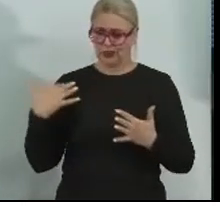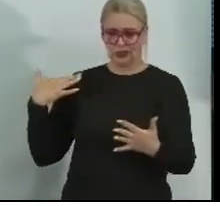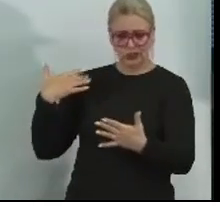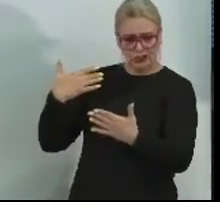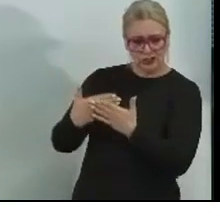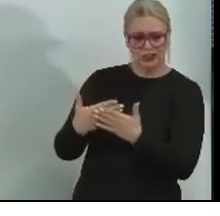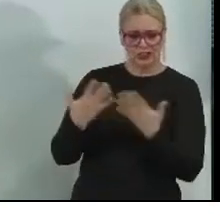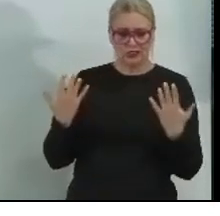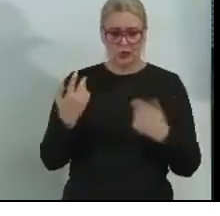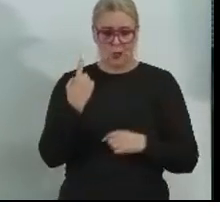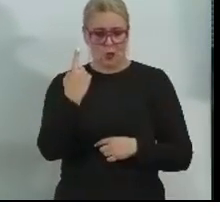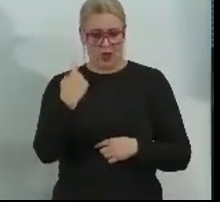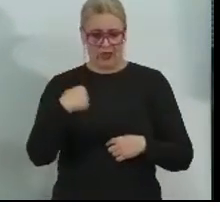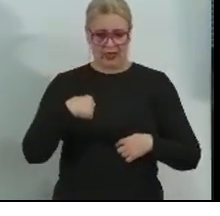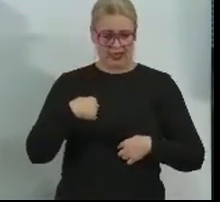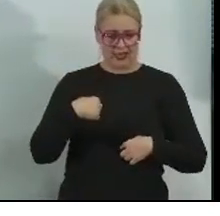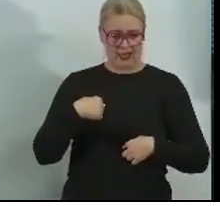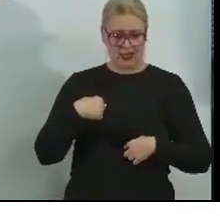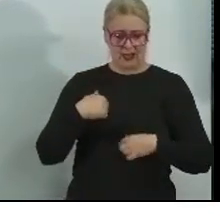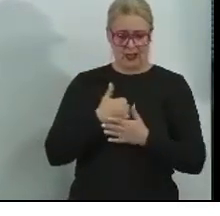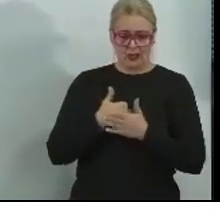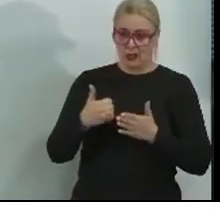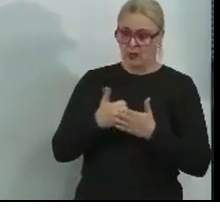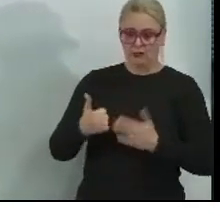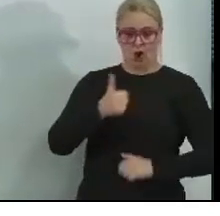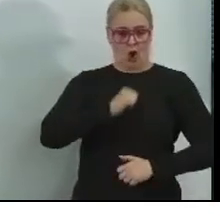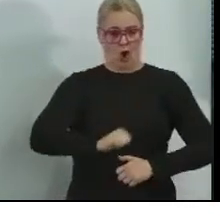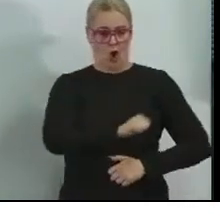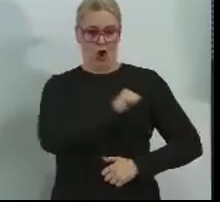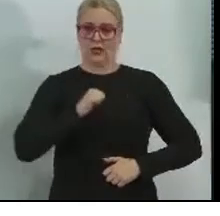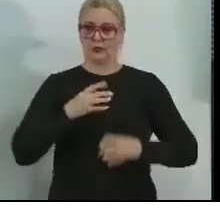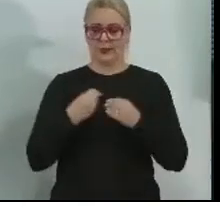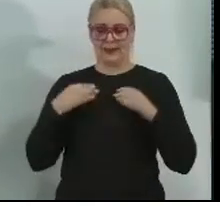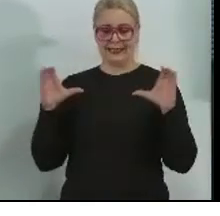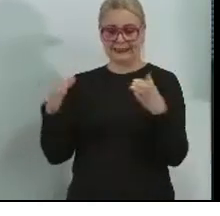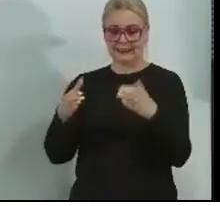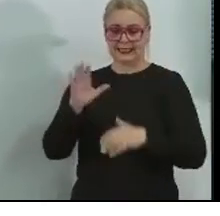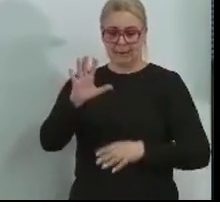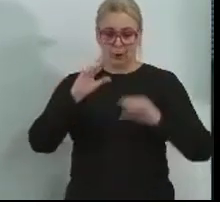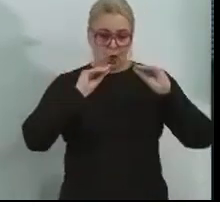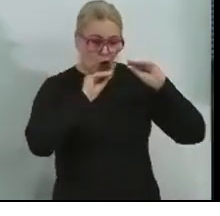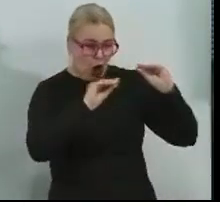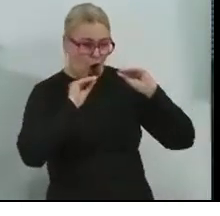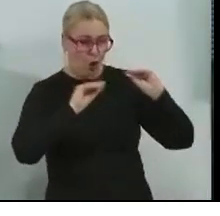of opening their minds of what my disability is, what I struggle with and what I'm capable of and